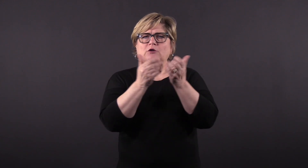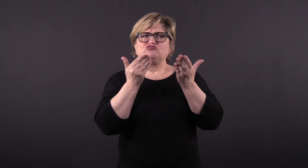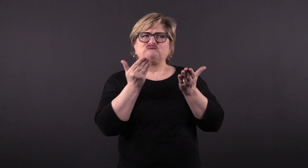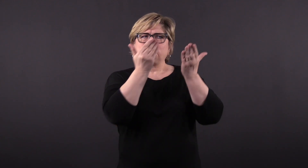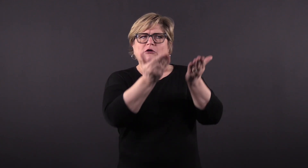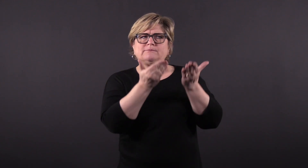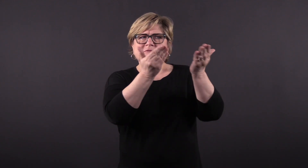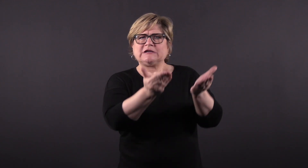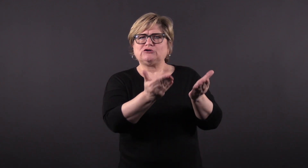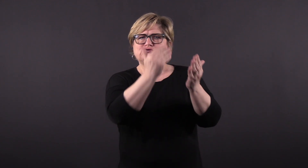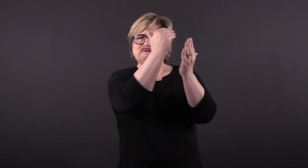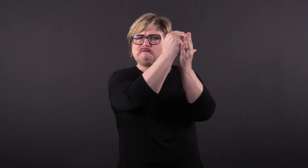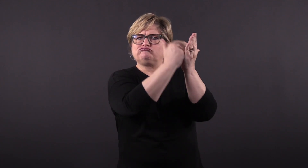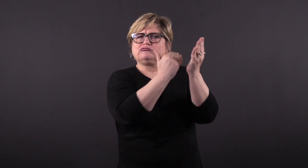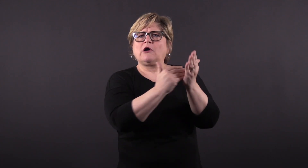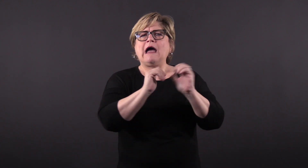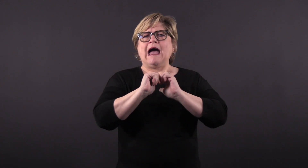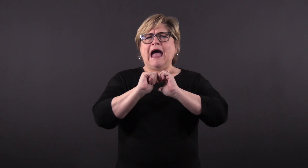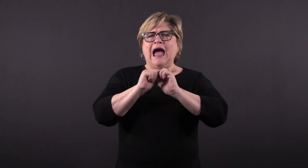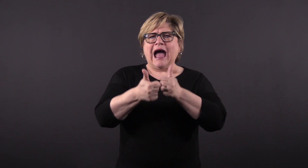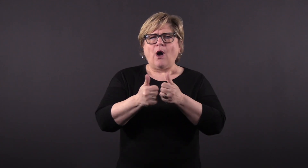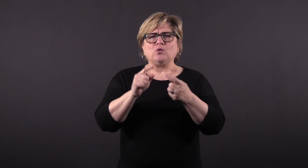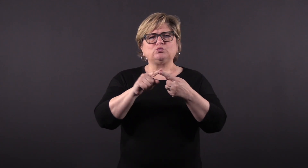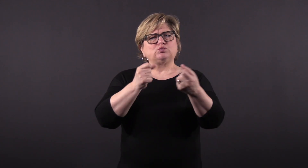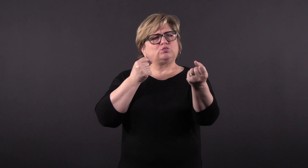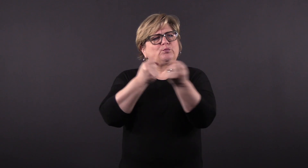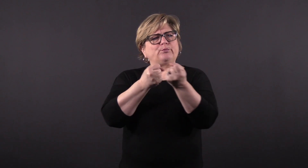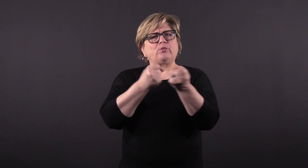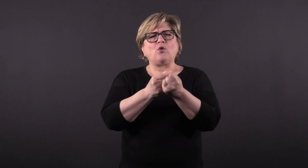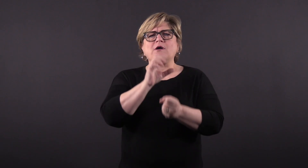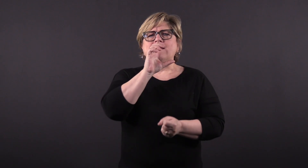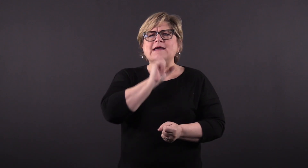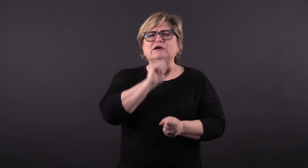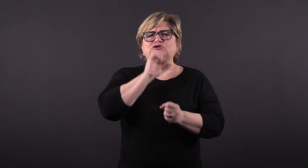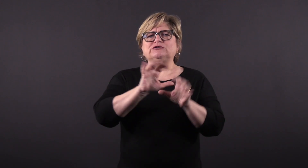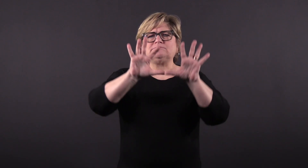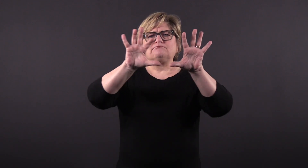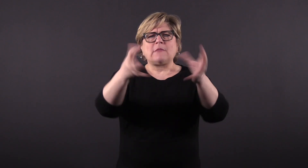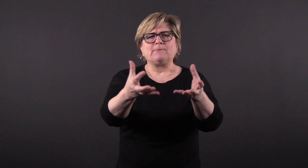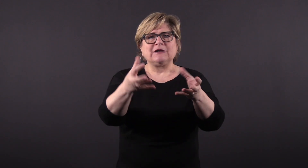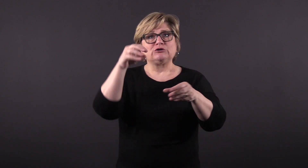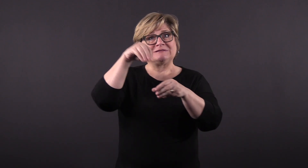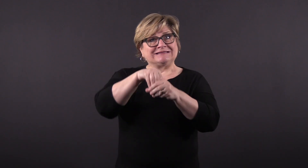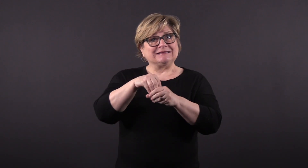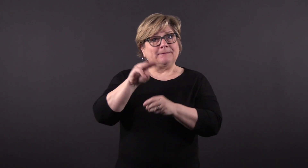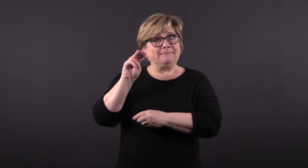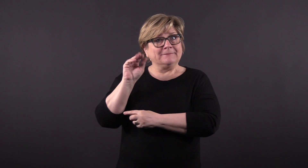legislature with recommendations on how to support an aging population in